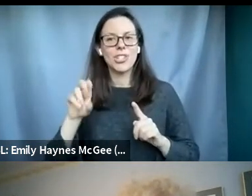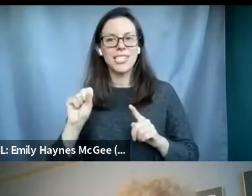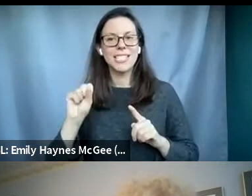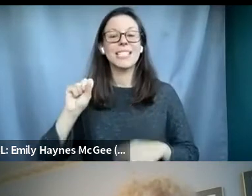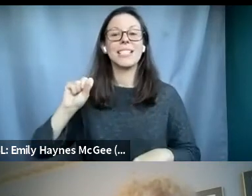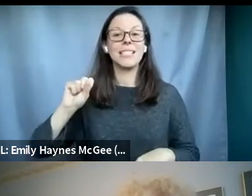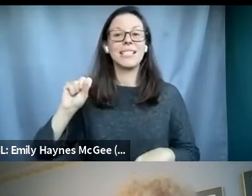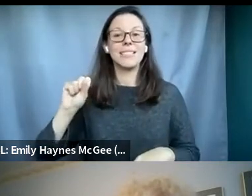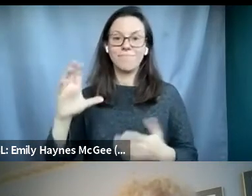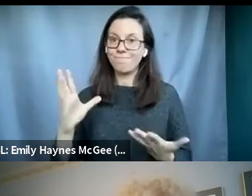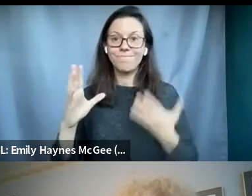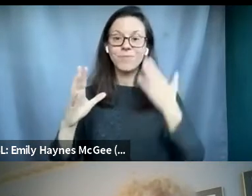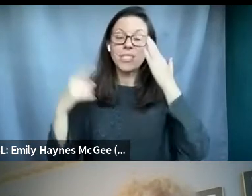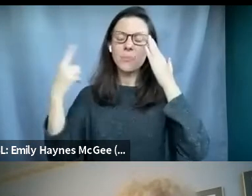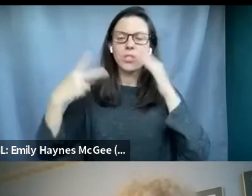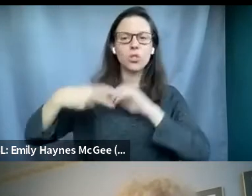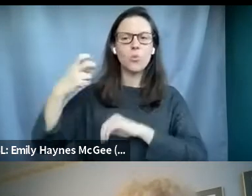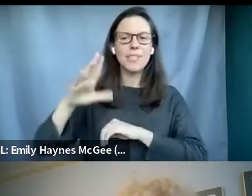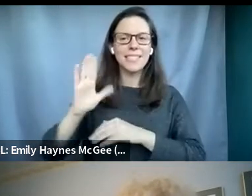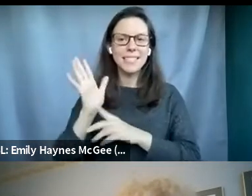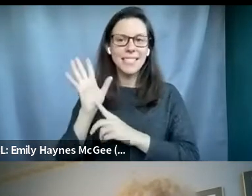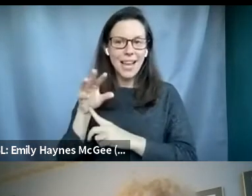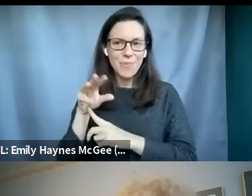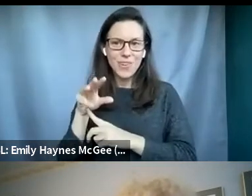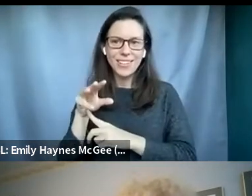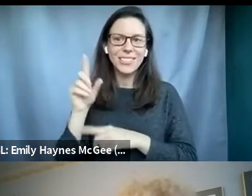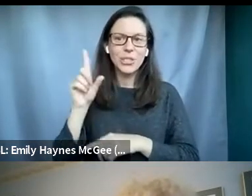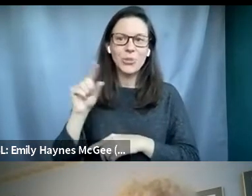no record of the conference as well, unfortunately, other than what I showed you and a few more